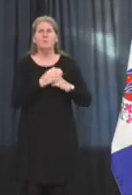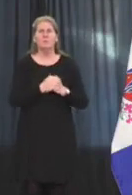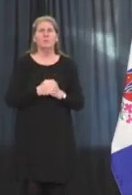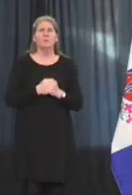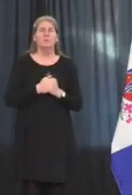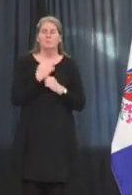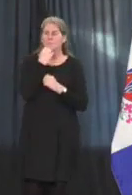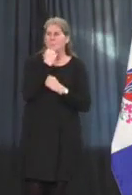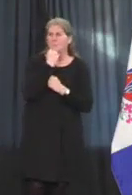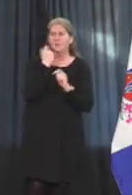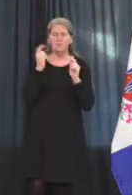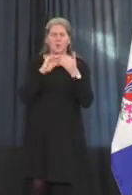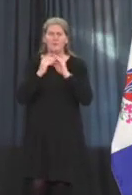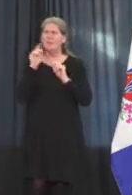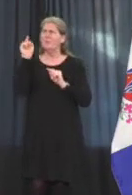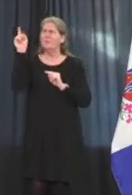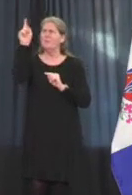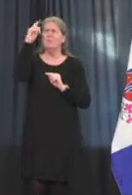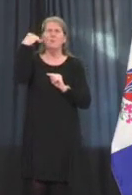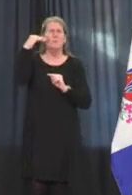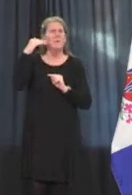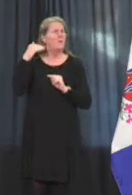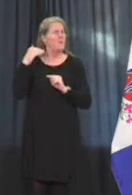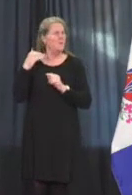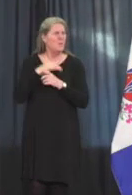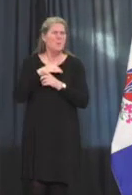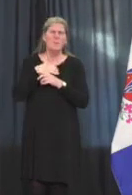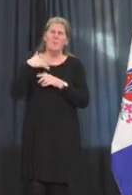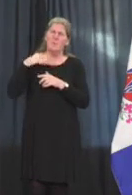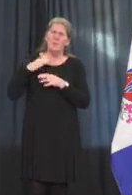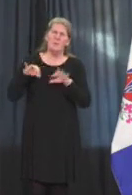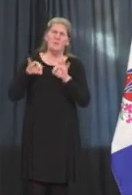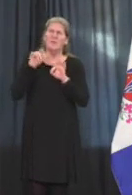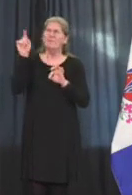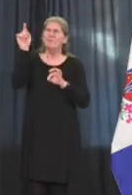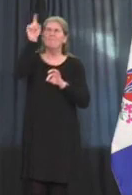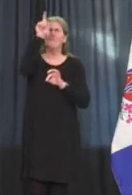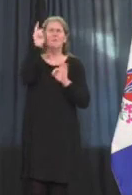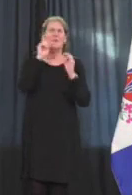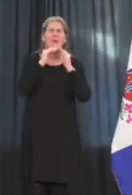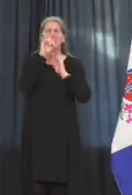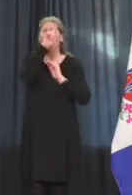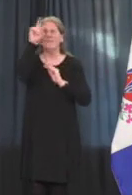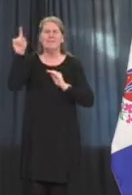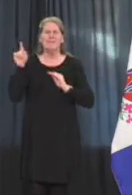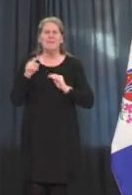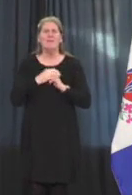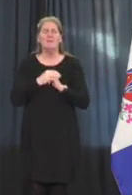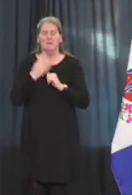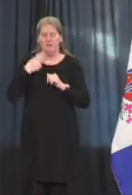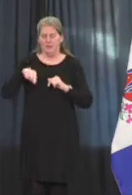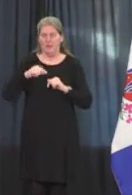COMMUNITIES IN PARTICULAR IS OF THE UTMOST IMPORTANCE. WE'RE USING THE CIVIL EMERGENCY